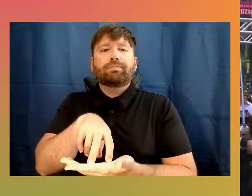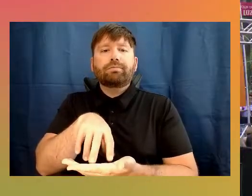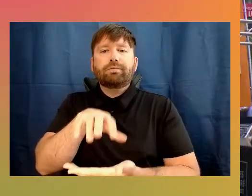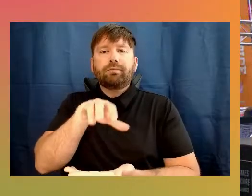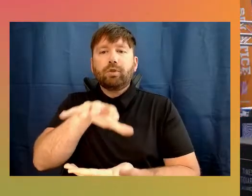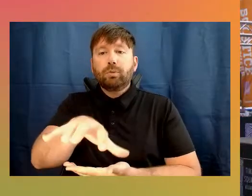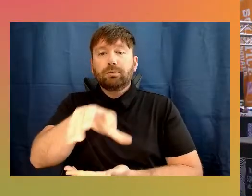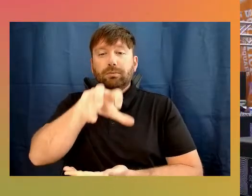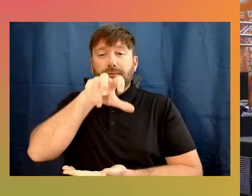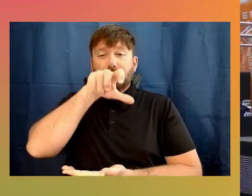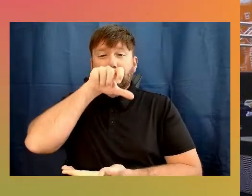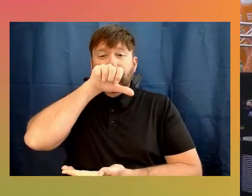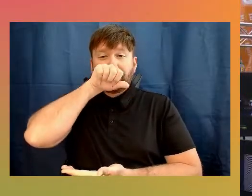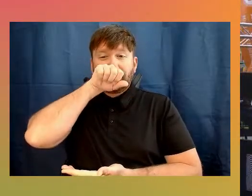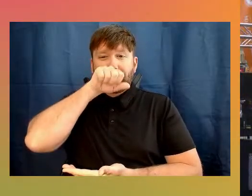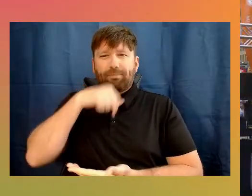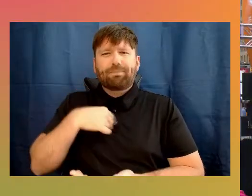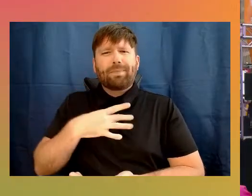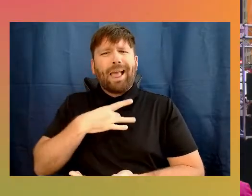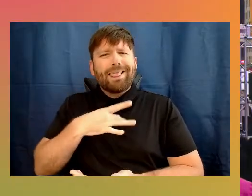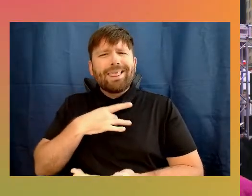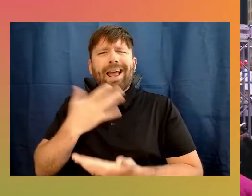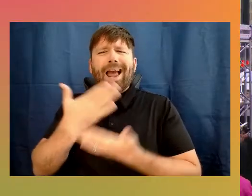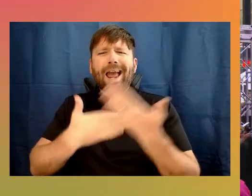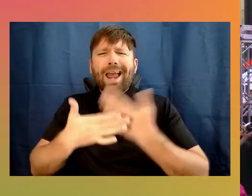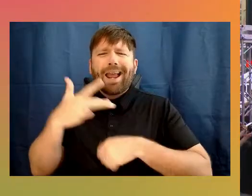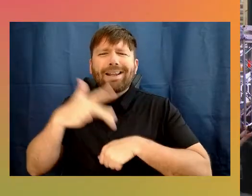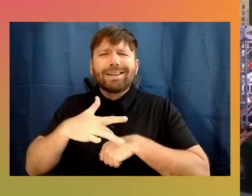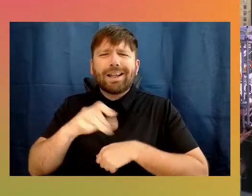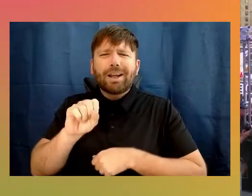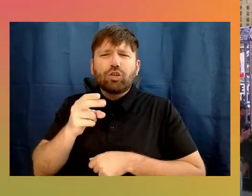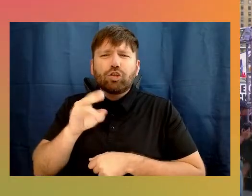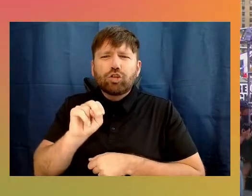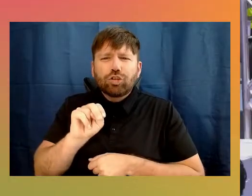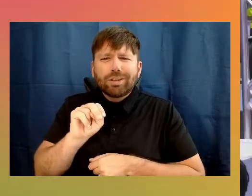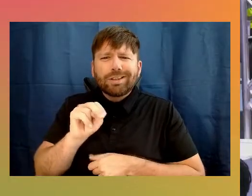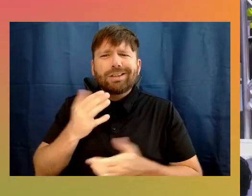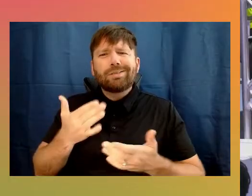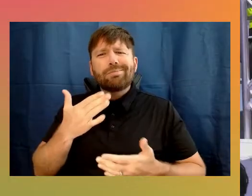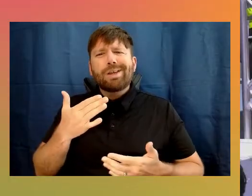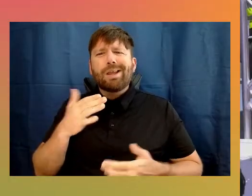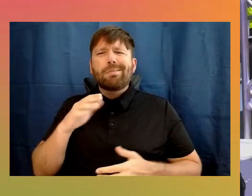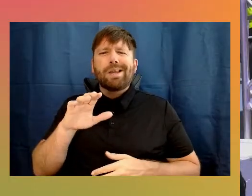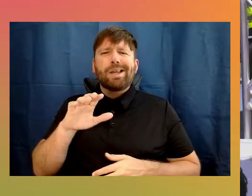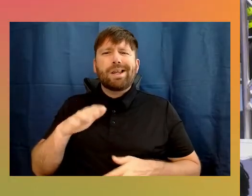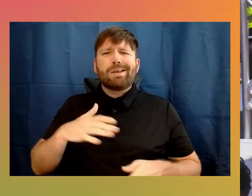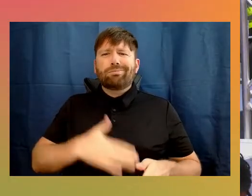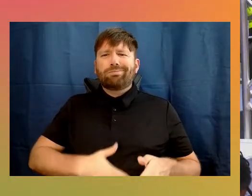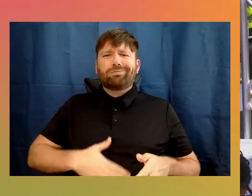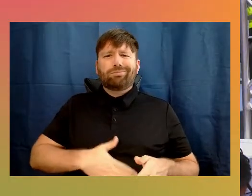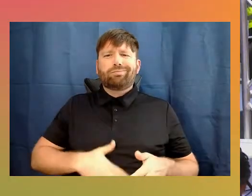BEND THE KNEES AND LOOK FORWARD. INHALE, LENGTHEN OUT THE BACK.